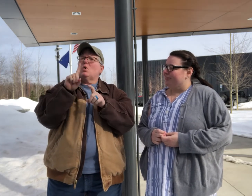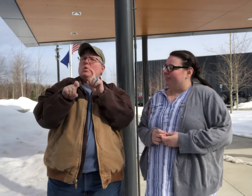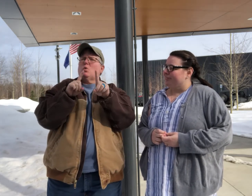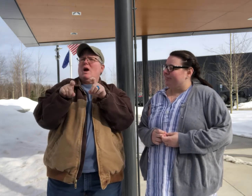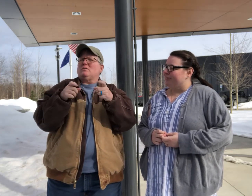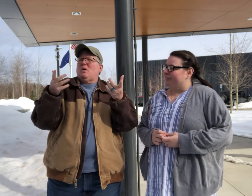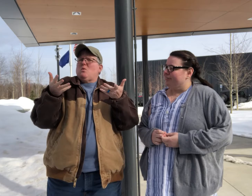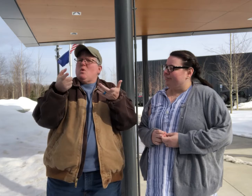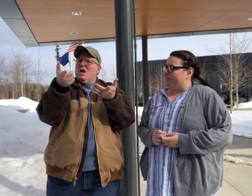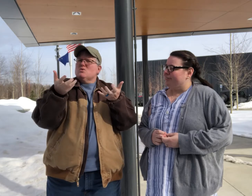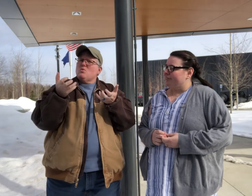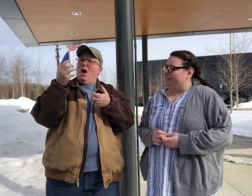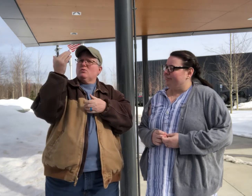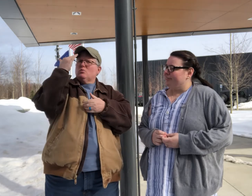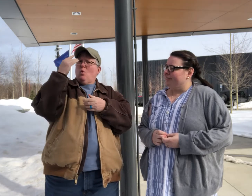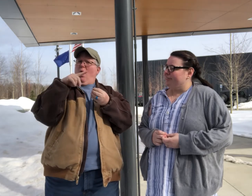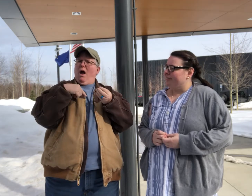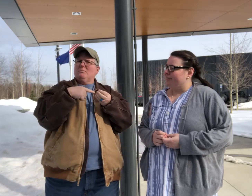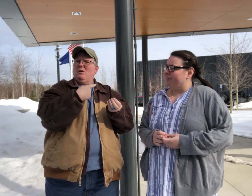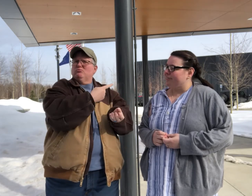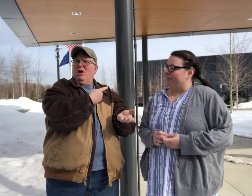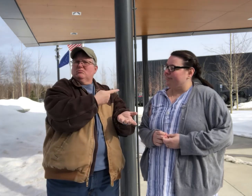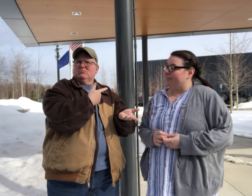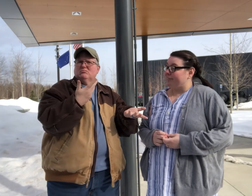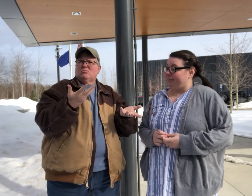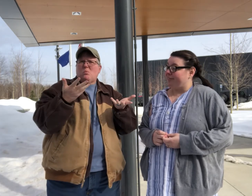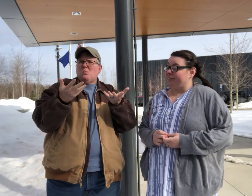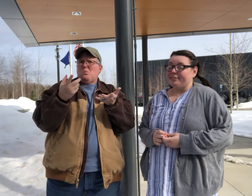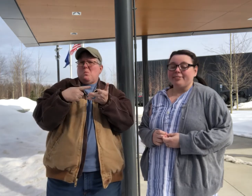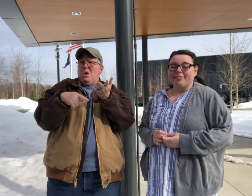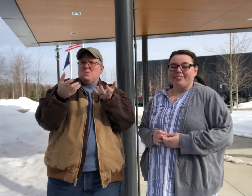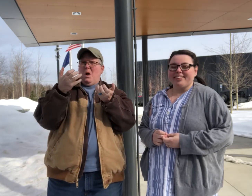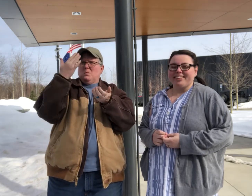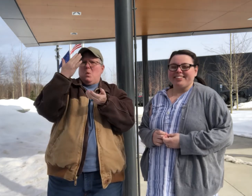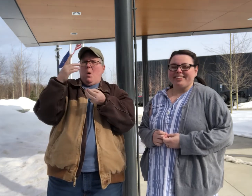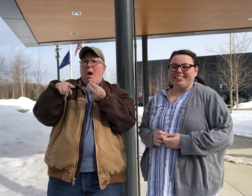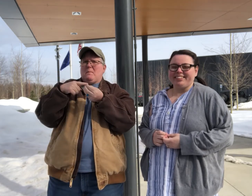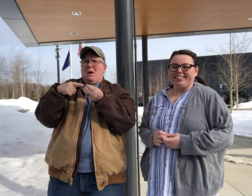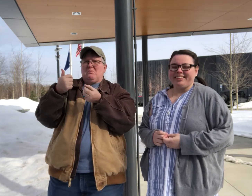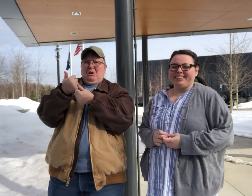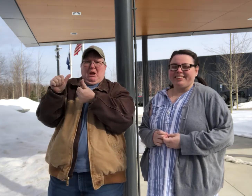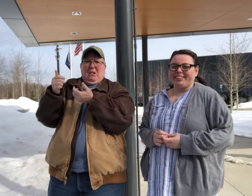Ask us what you'd like to know about us. What you want to know about anything.